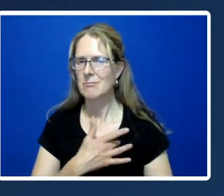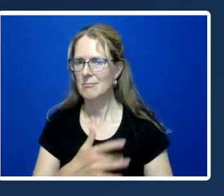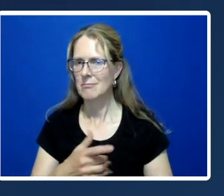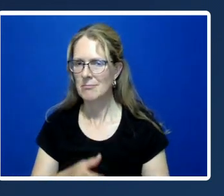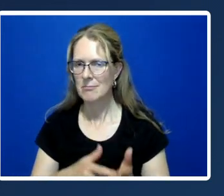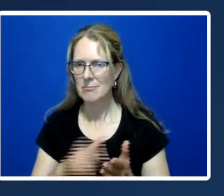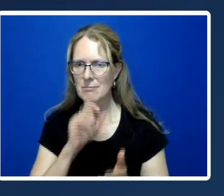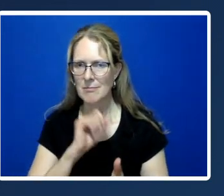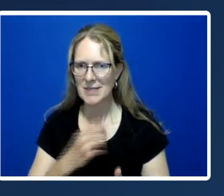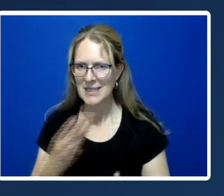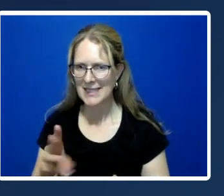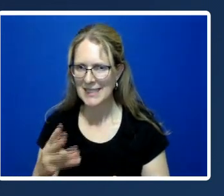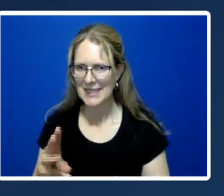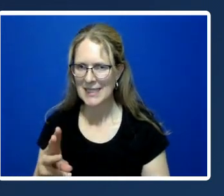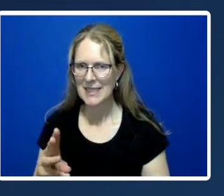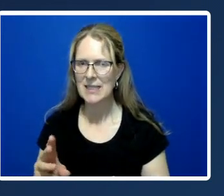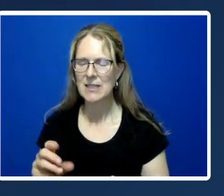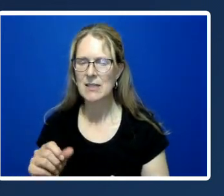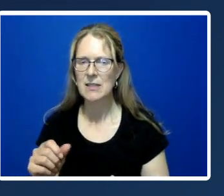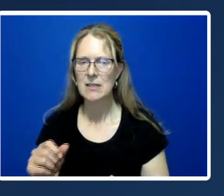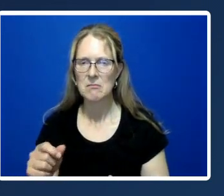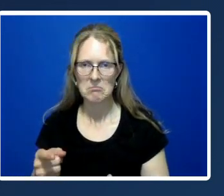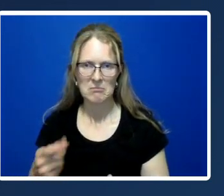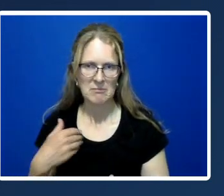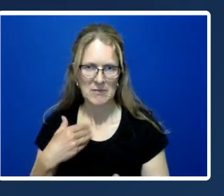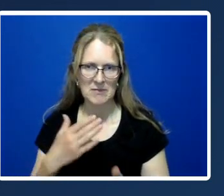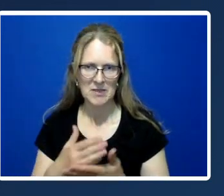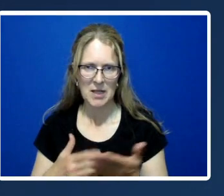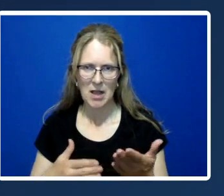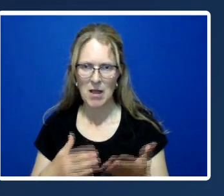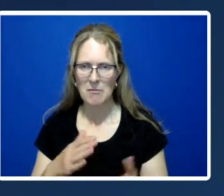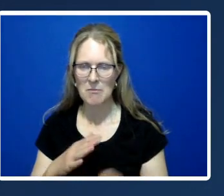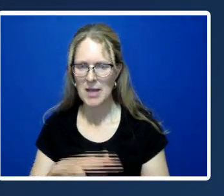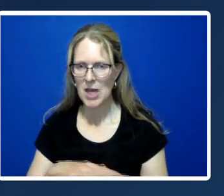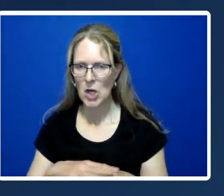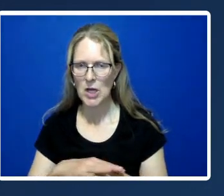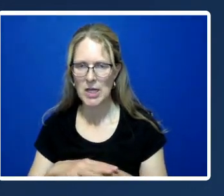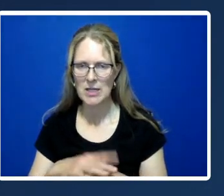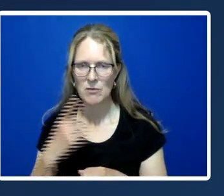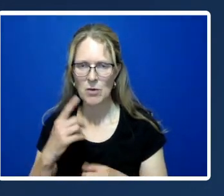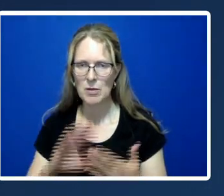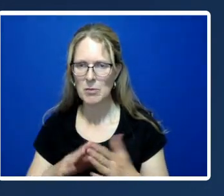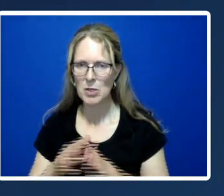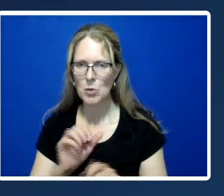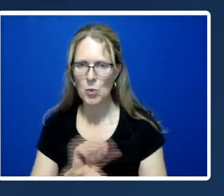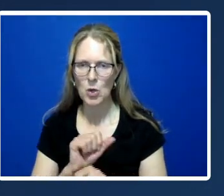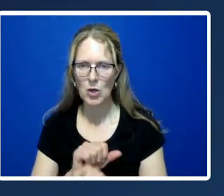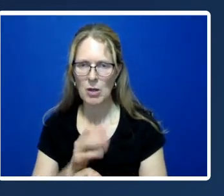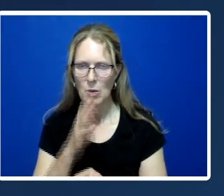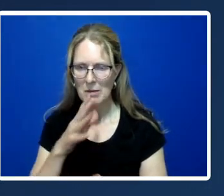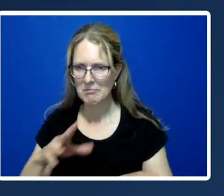community work that are friendlier to younger students?" Angela or Kathleen, have you had